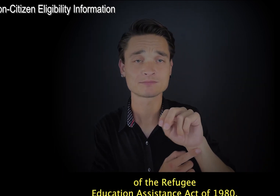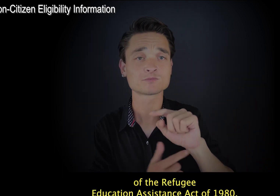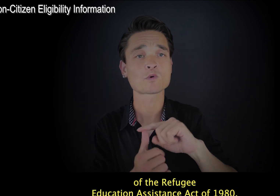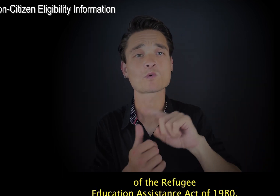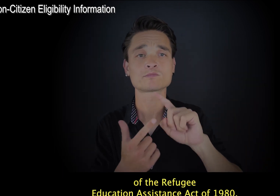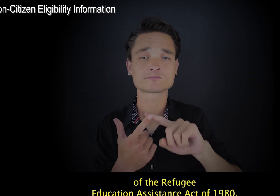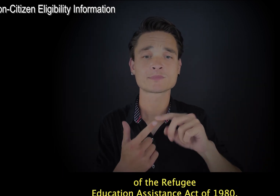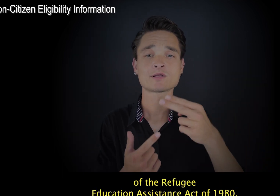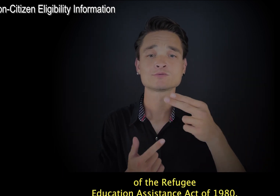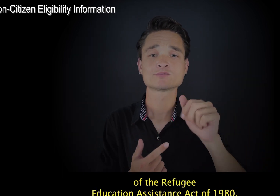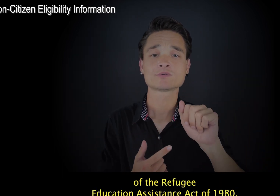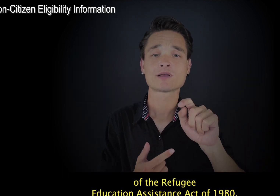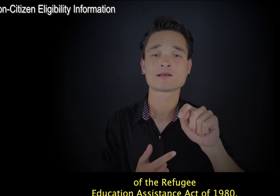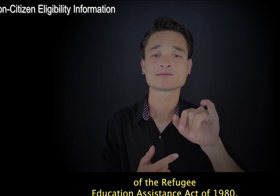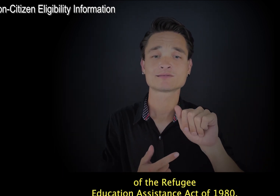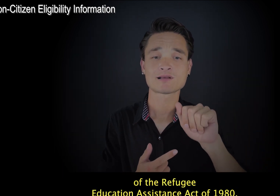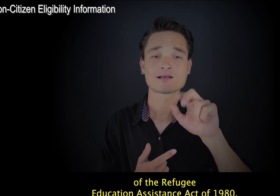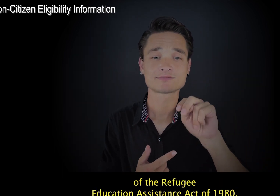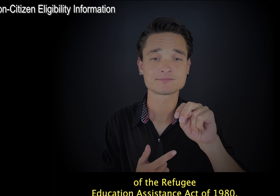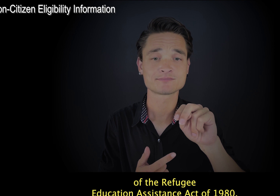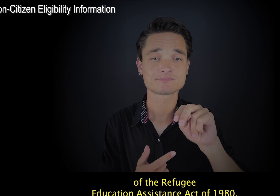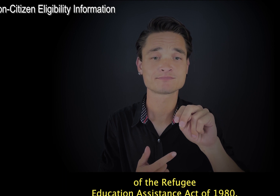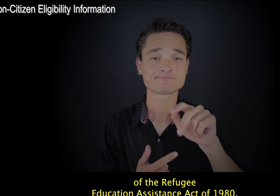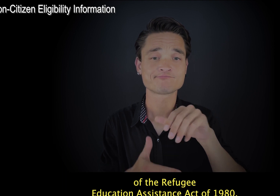of the Refugee Education Assistance Act of 1980,